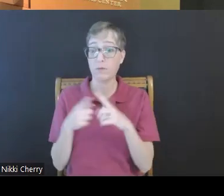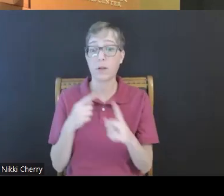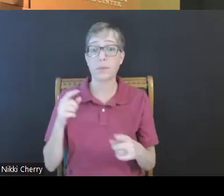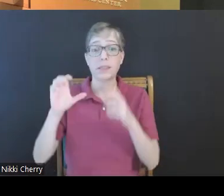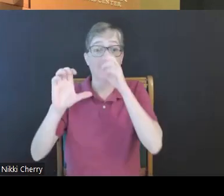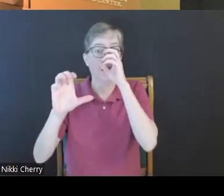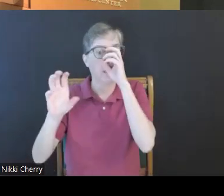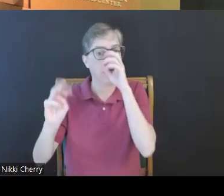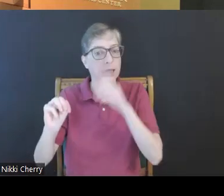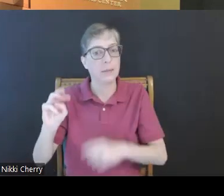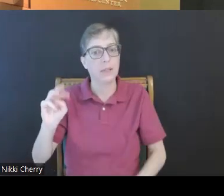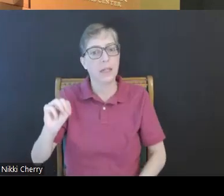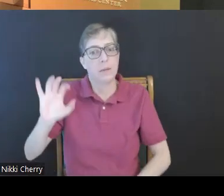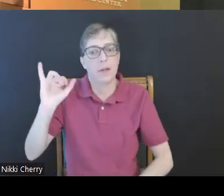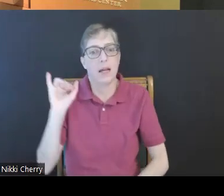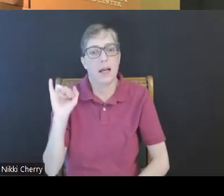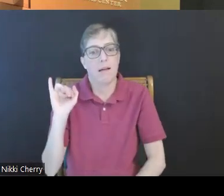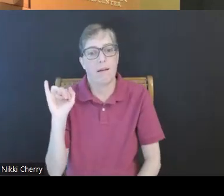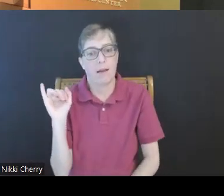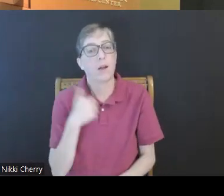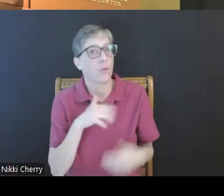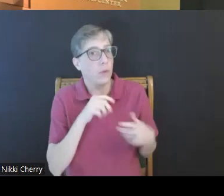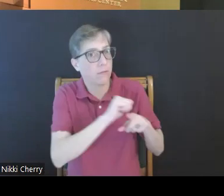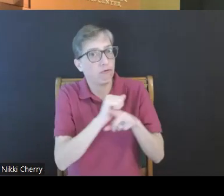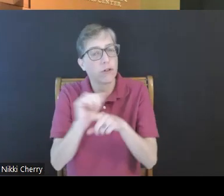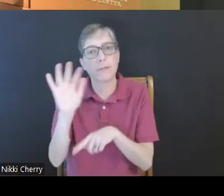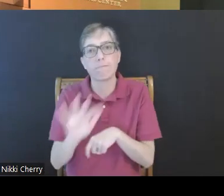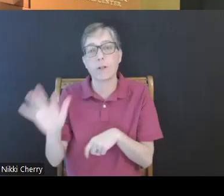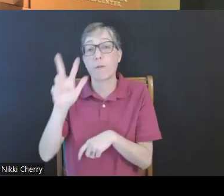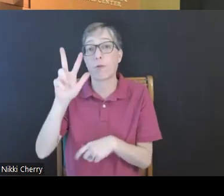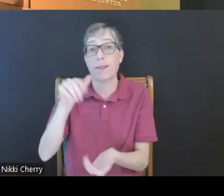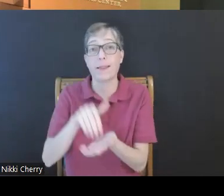and we've trained about 3,500 psychiatrists all over the country because people don't learn how